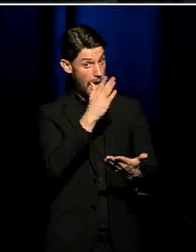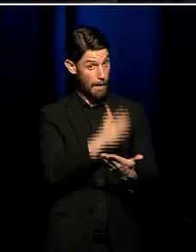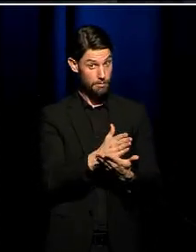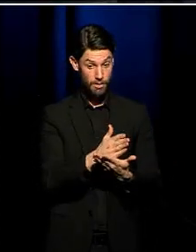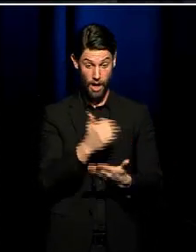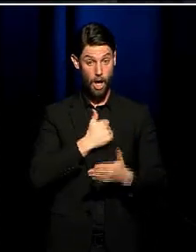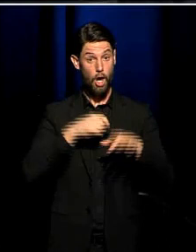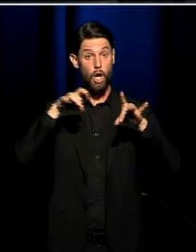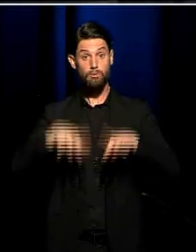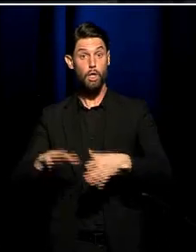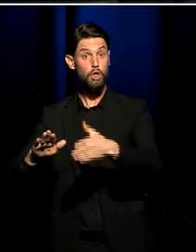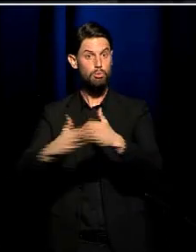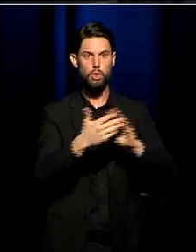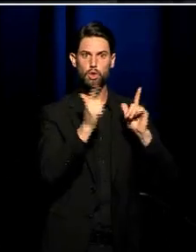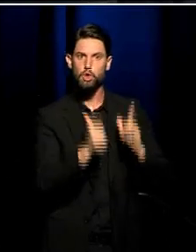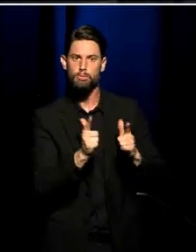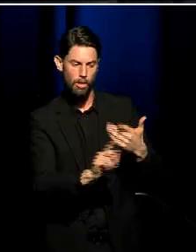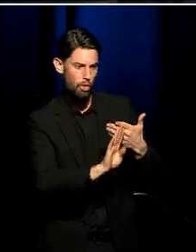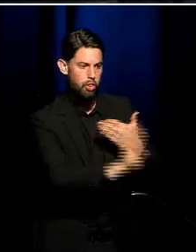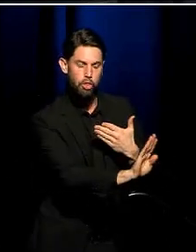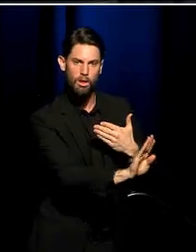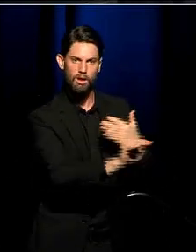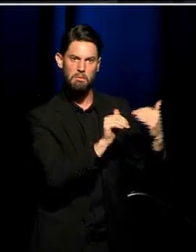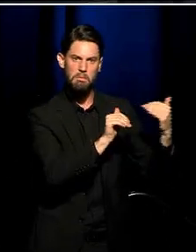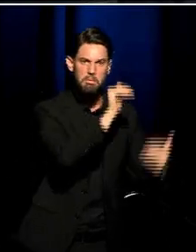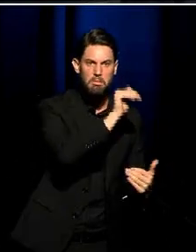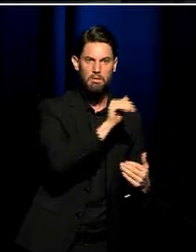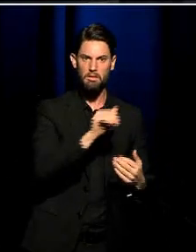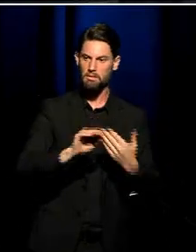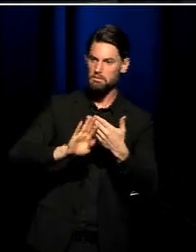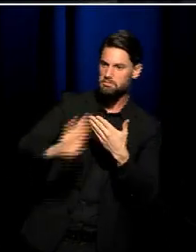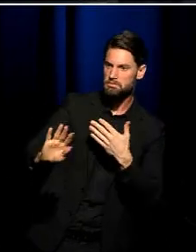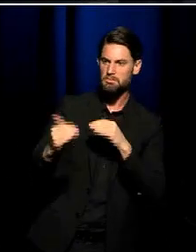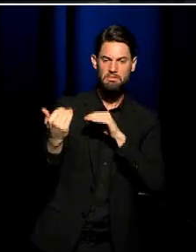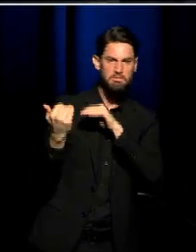of reference from which we want to understand and depart from